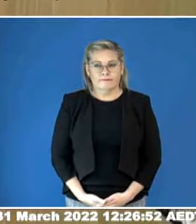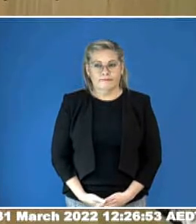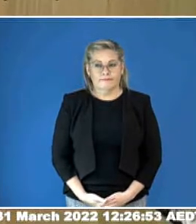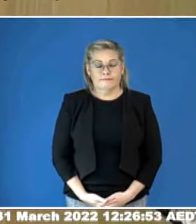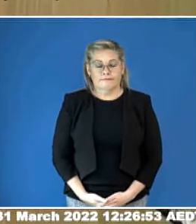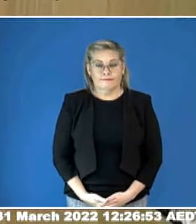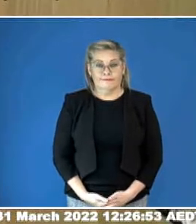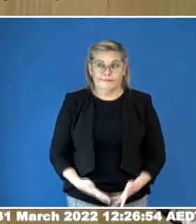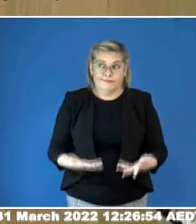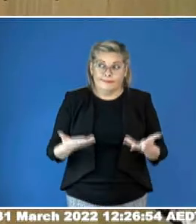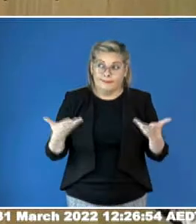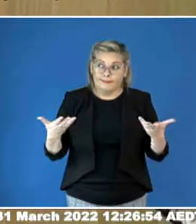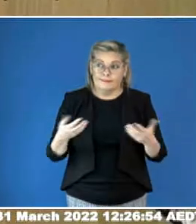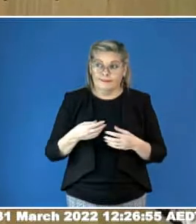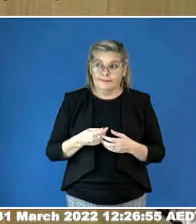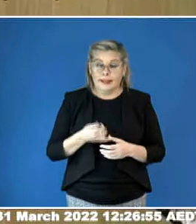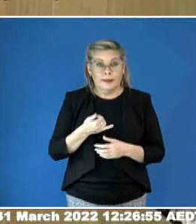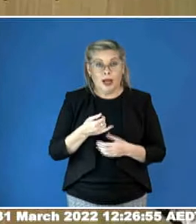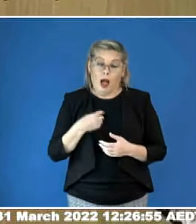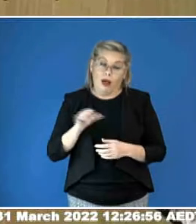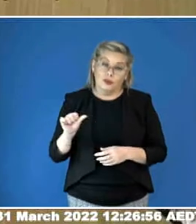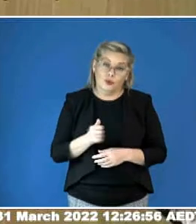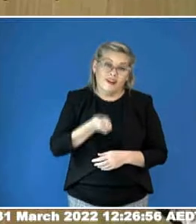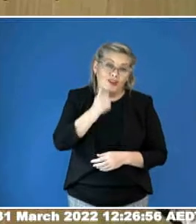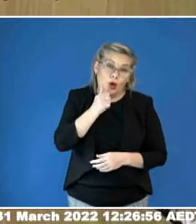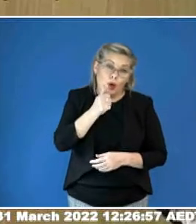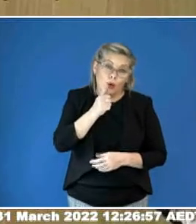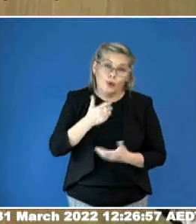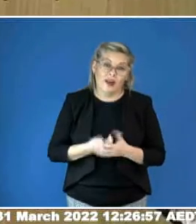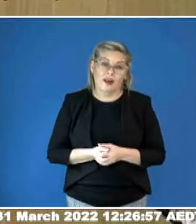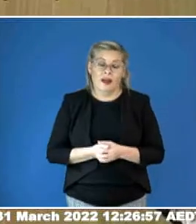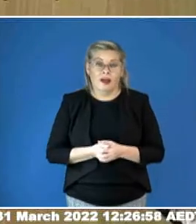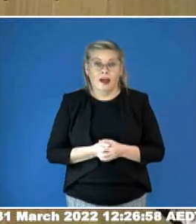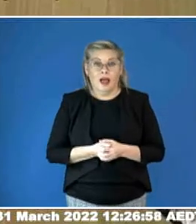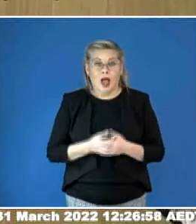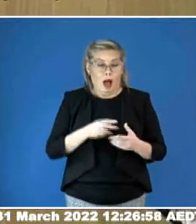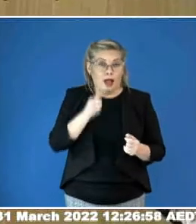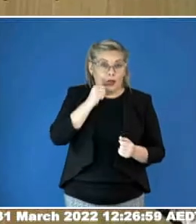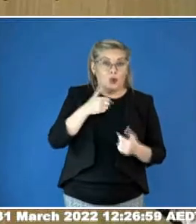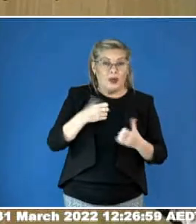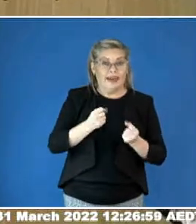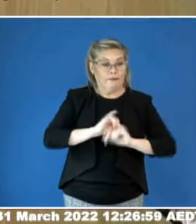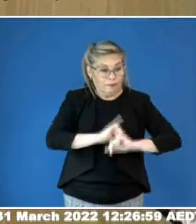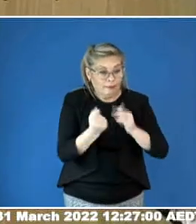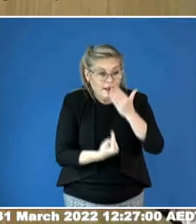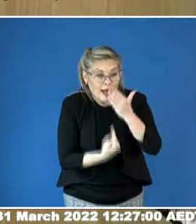probably should have been aware of that. I knew of the Incident Management. I was not aware of the Harm and Prevention.